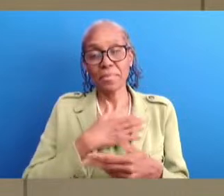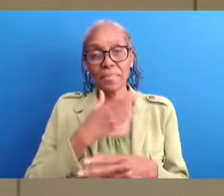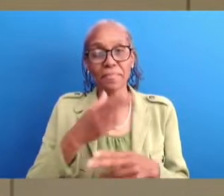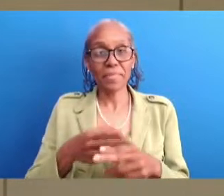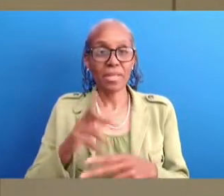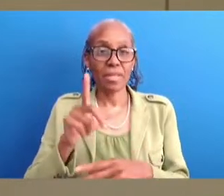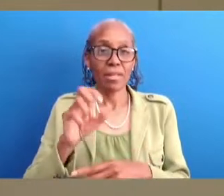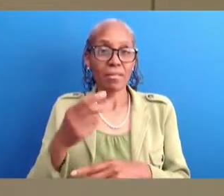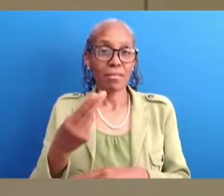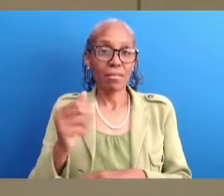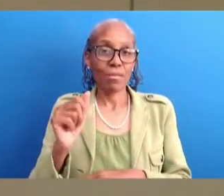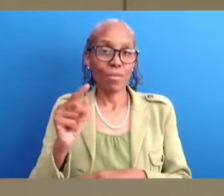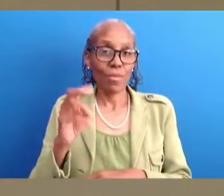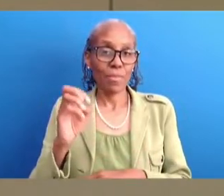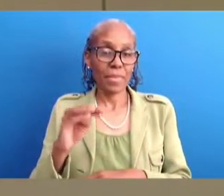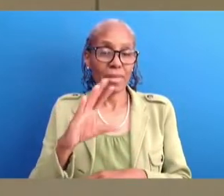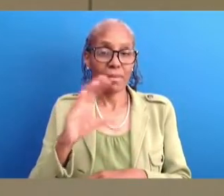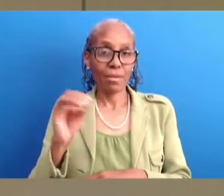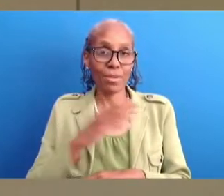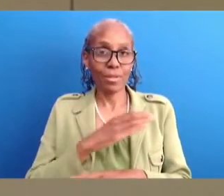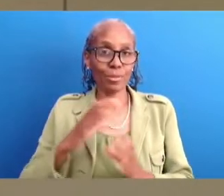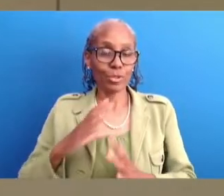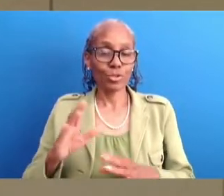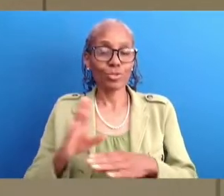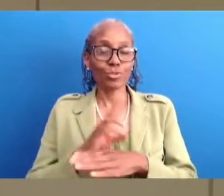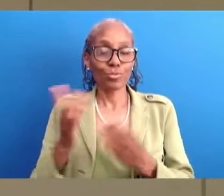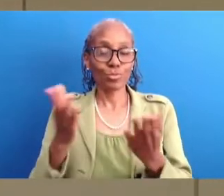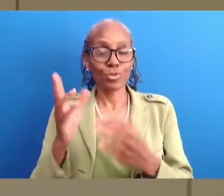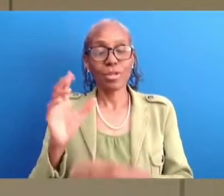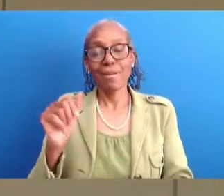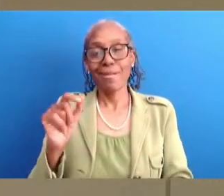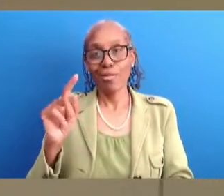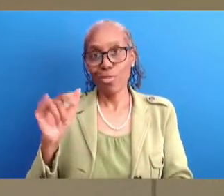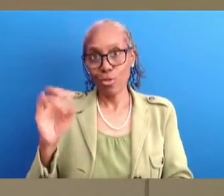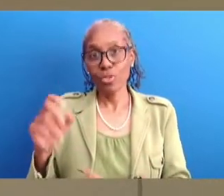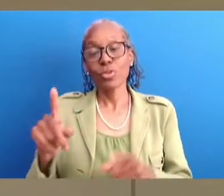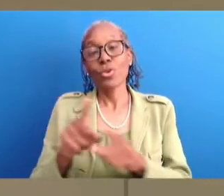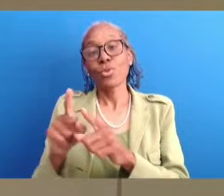BY THE PEOPLE FROM DISTRICT 3.